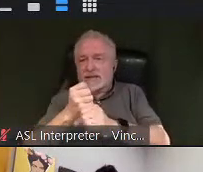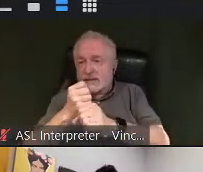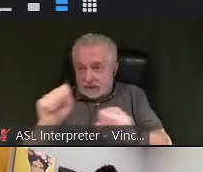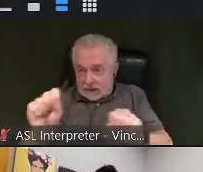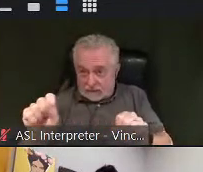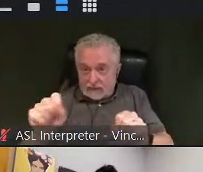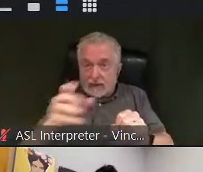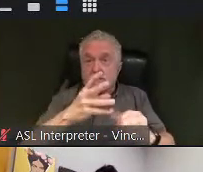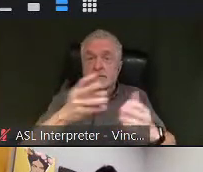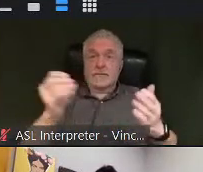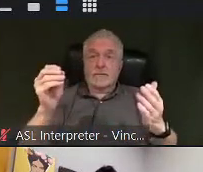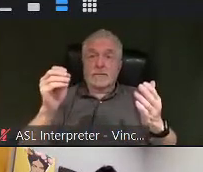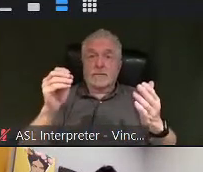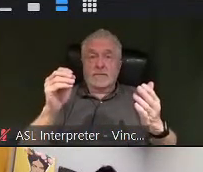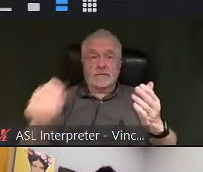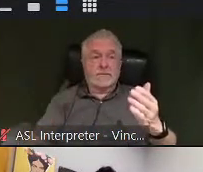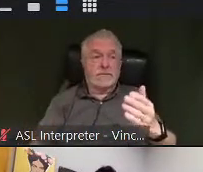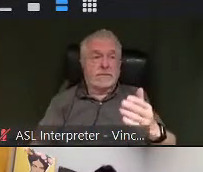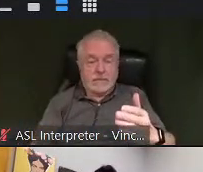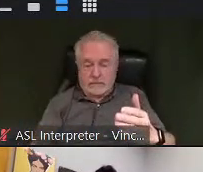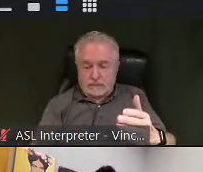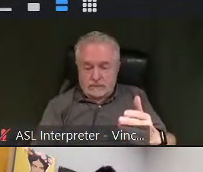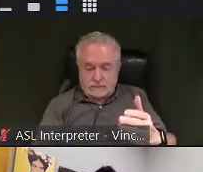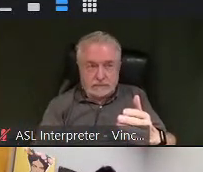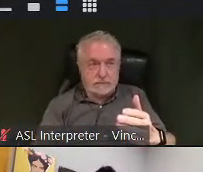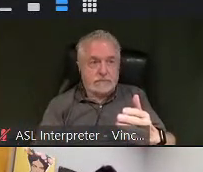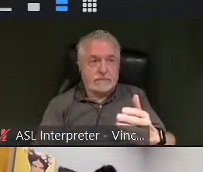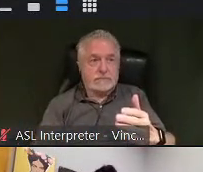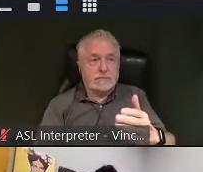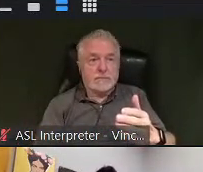and in any other way, we probably would not be able to do this.